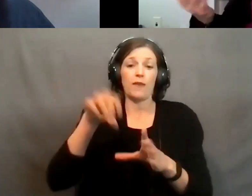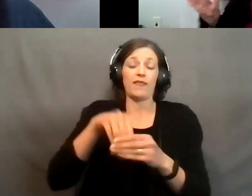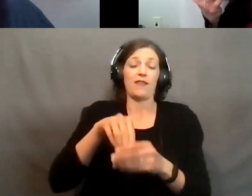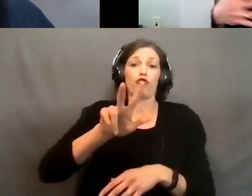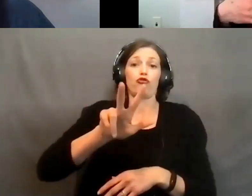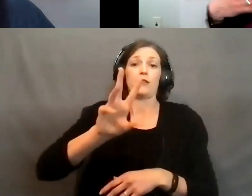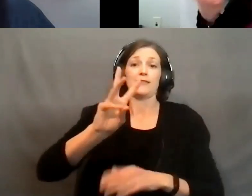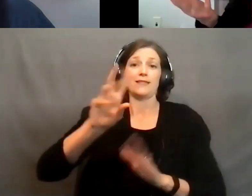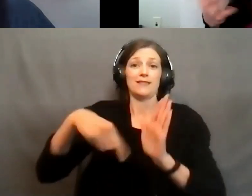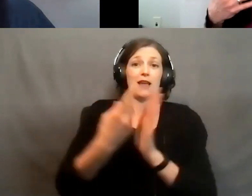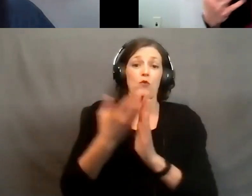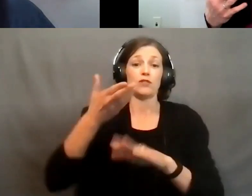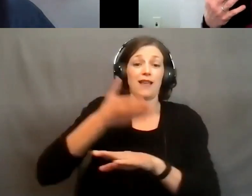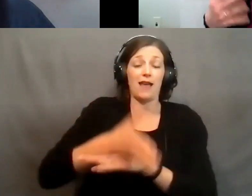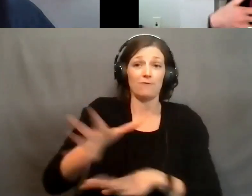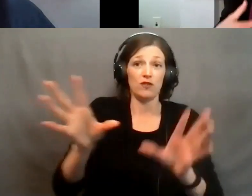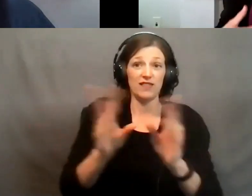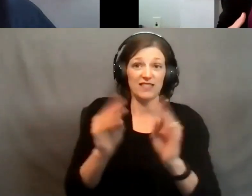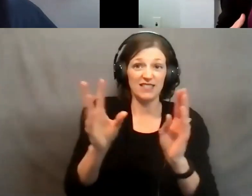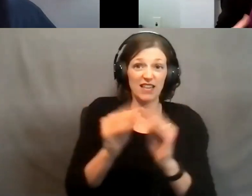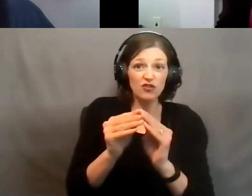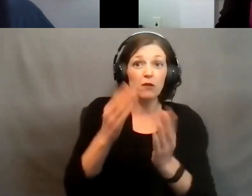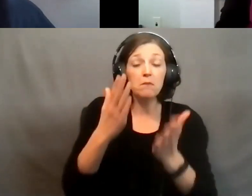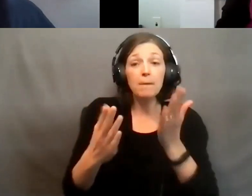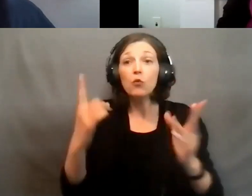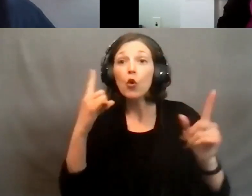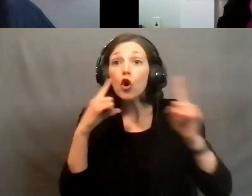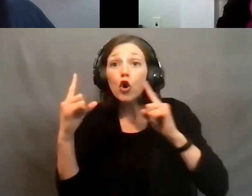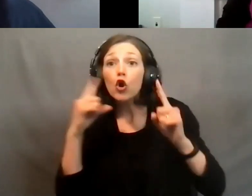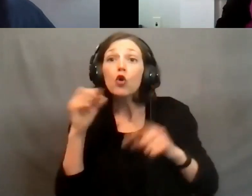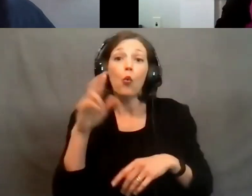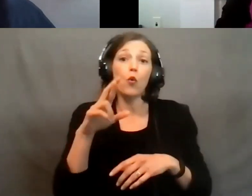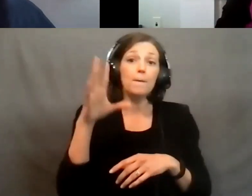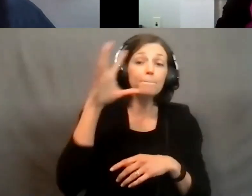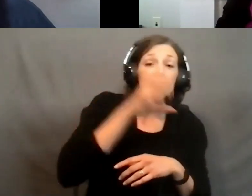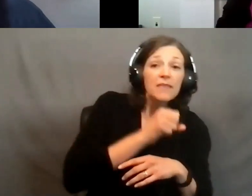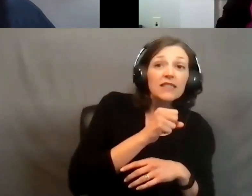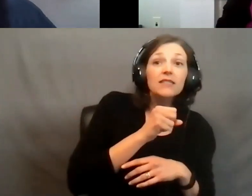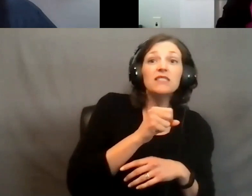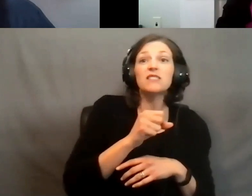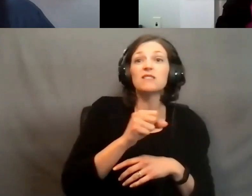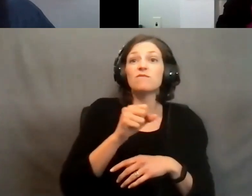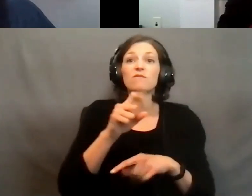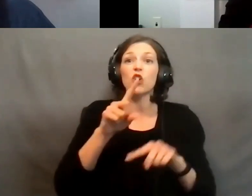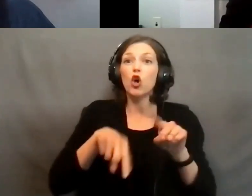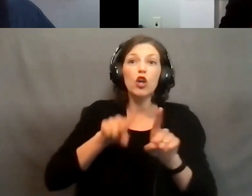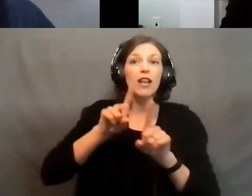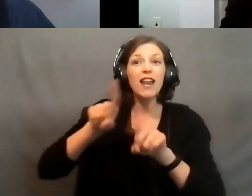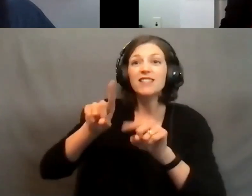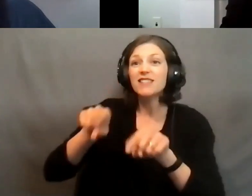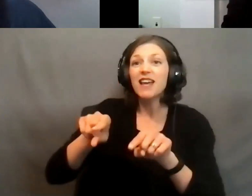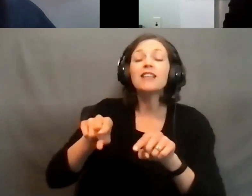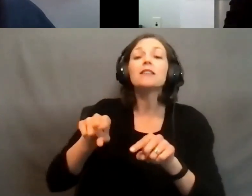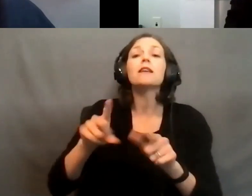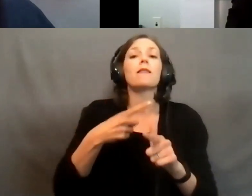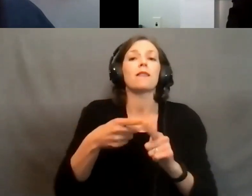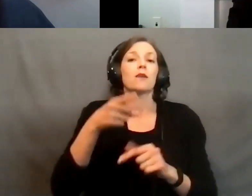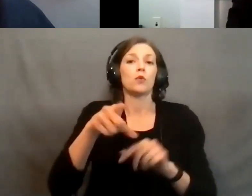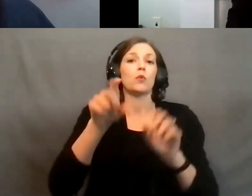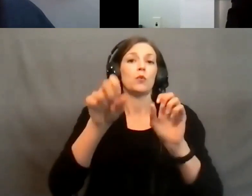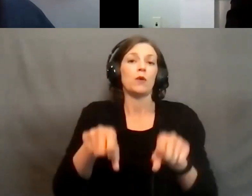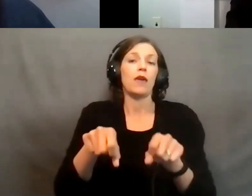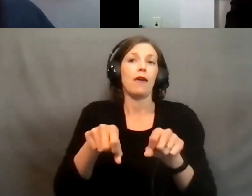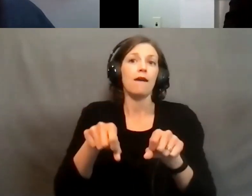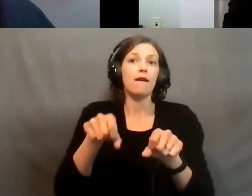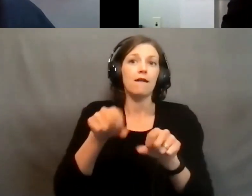that you may have missed or heard about . 13:03:01 You can record it. I want to emphasize